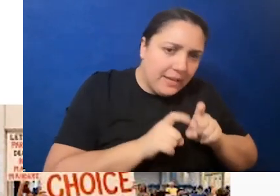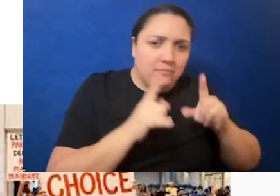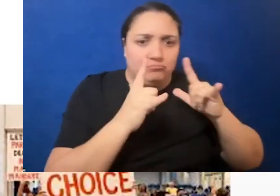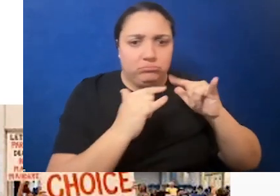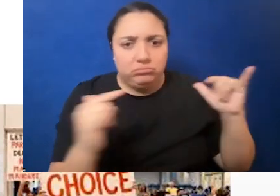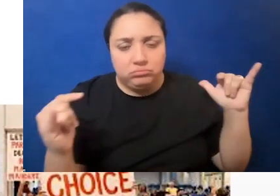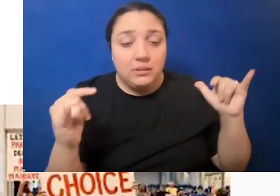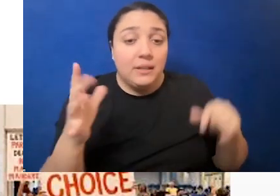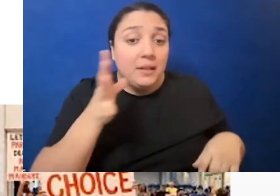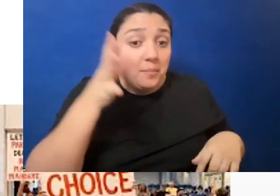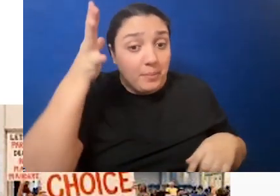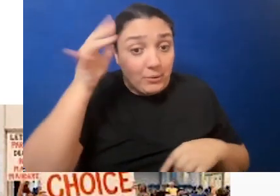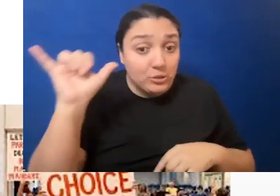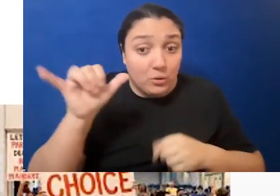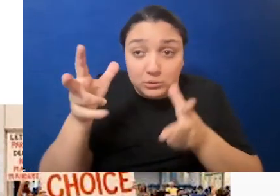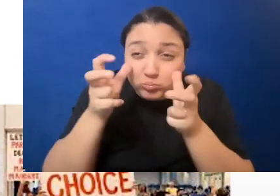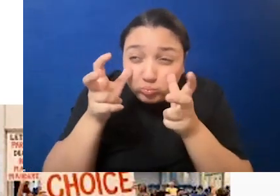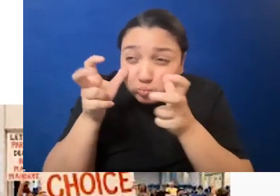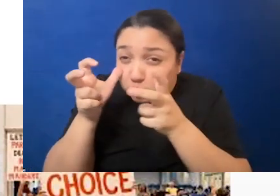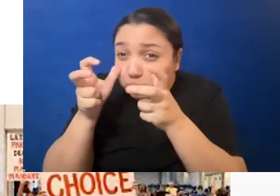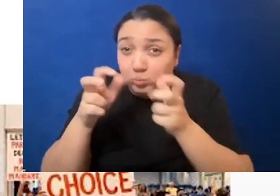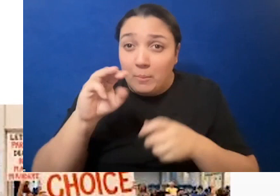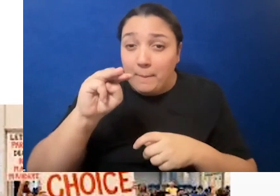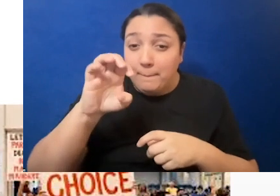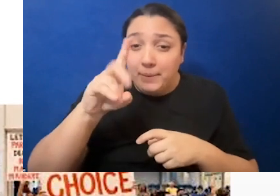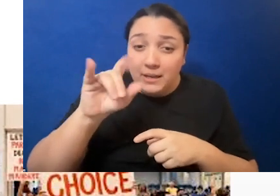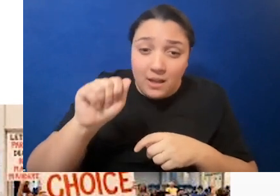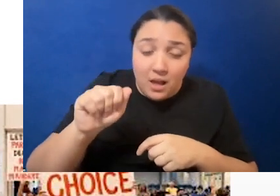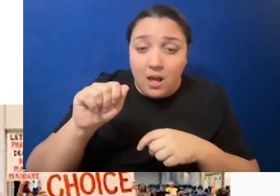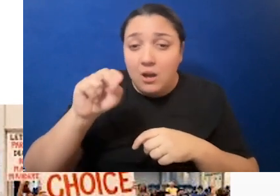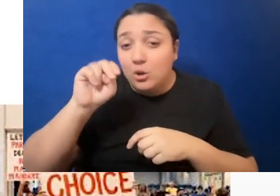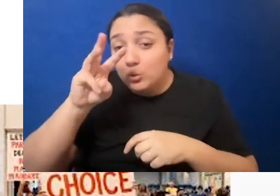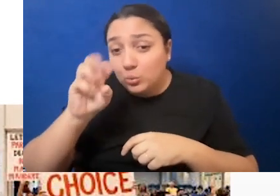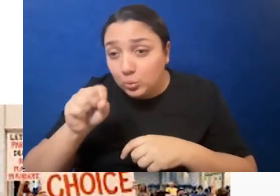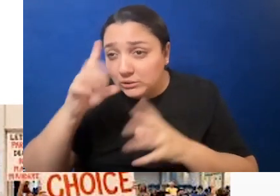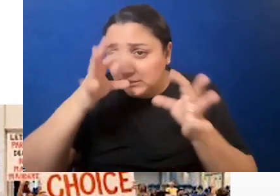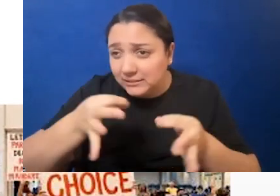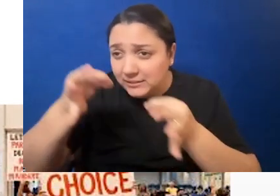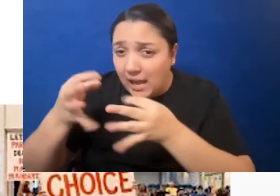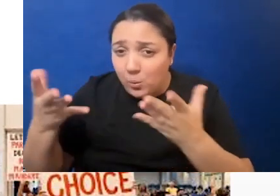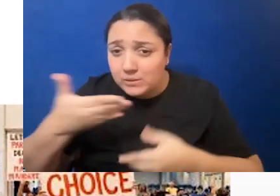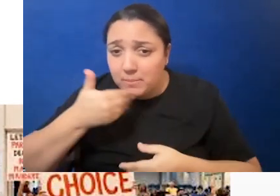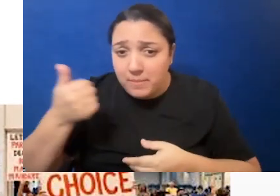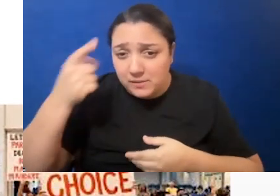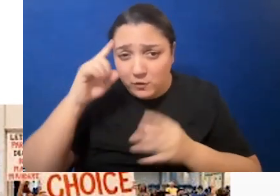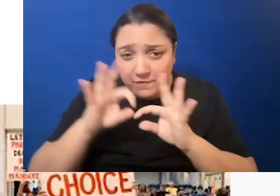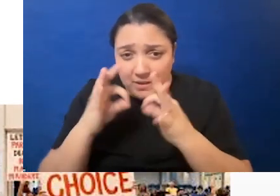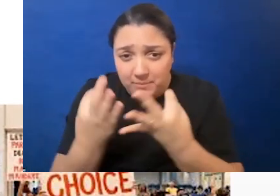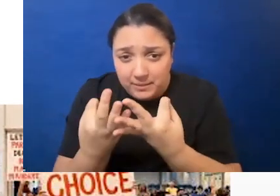KNOW, PACKING THE MASKS AND TESTING AND THE PARENTS ARE CONSUMING THE INFORMATION AND MAKING THE DECISIONS THAT ARE